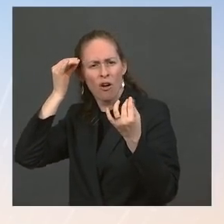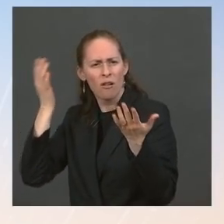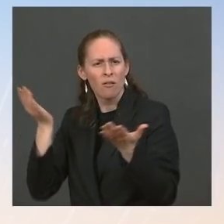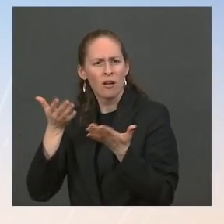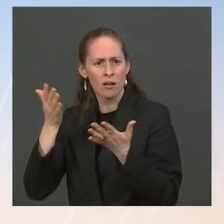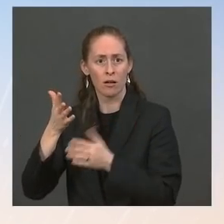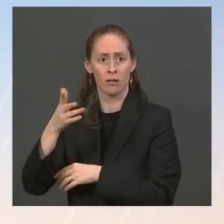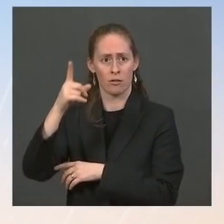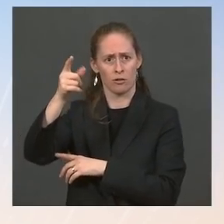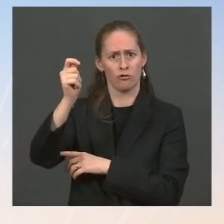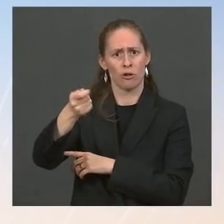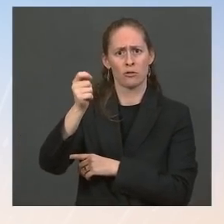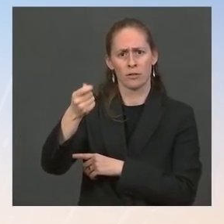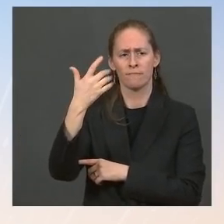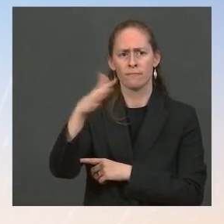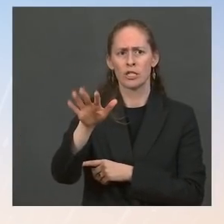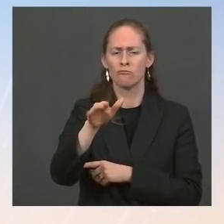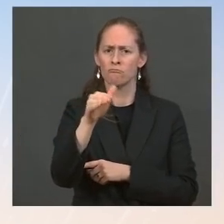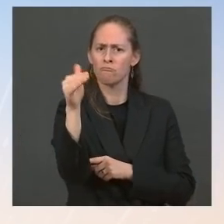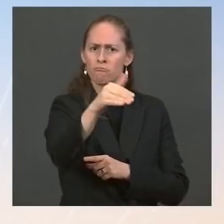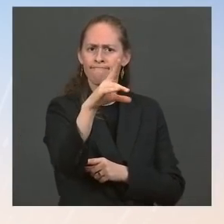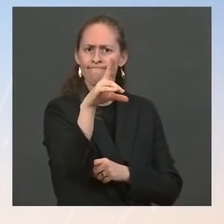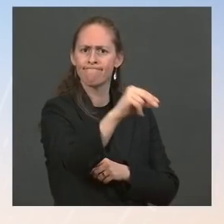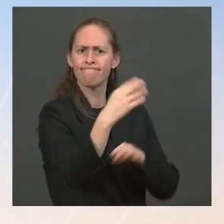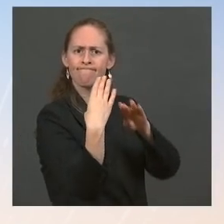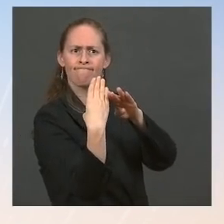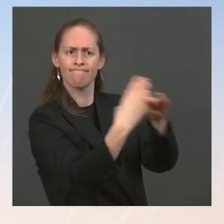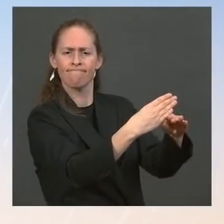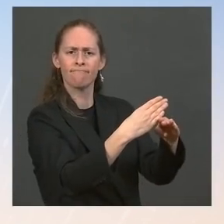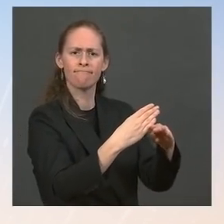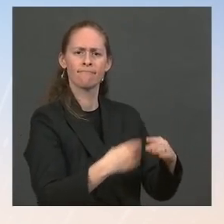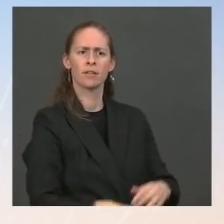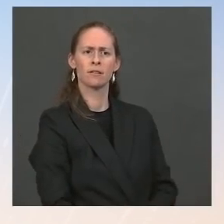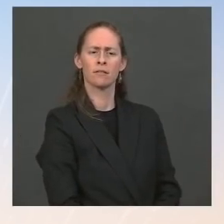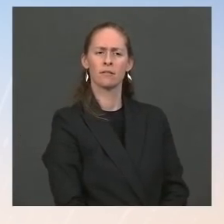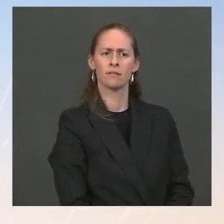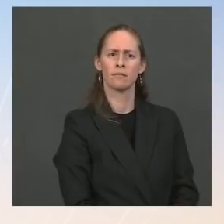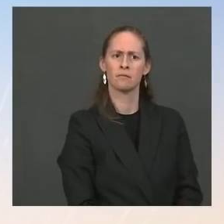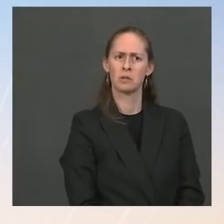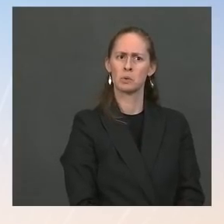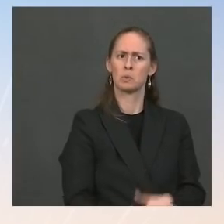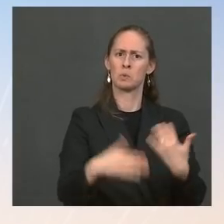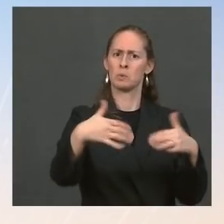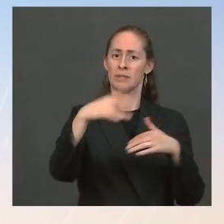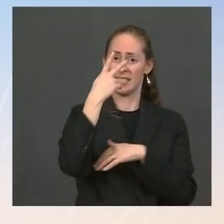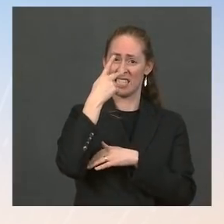however, it still speaks to what's happening in our criminal justice system, the unfairness -- even in the Rittenhouse trial --